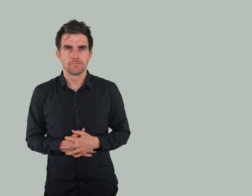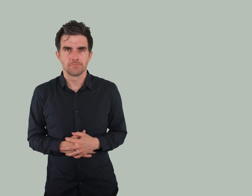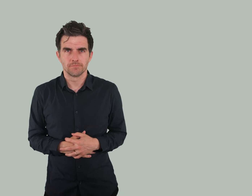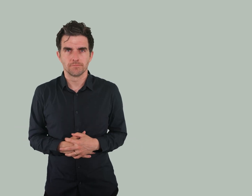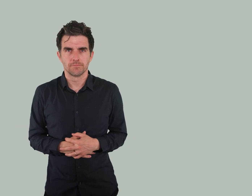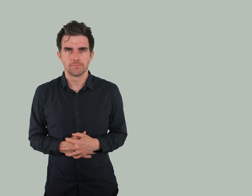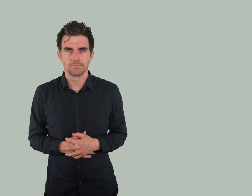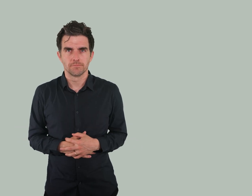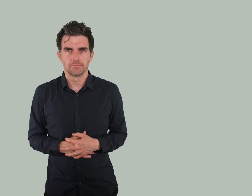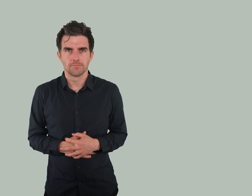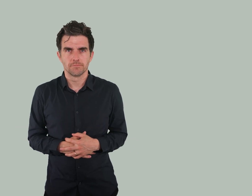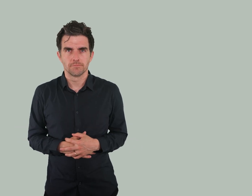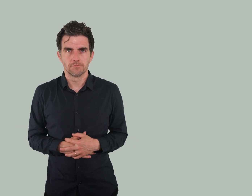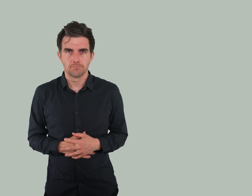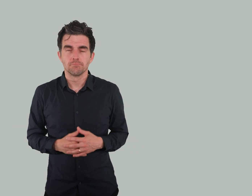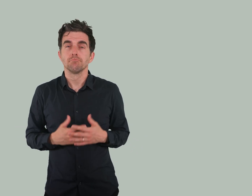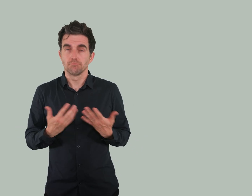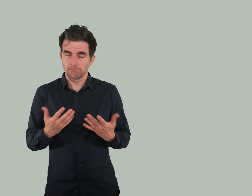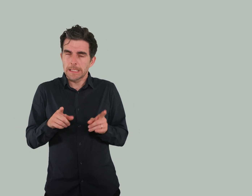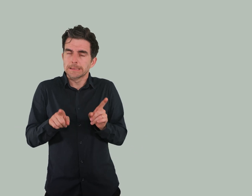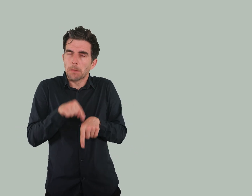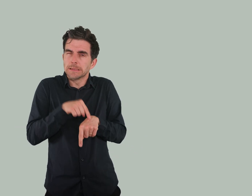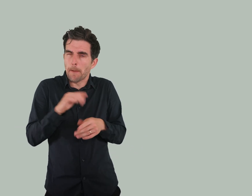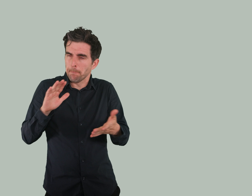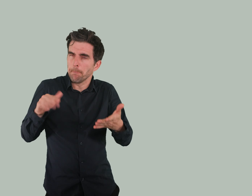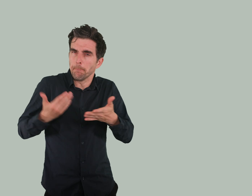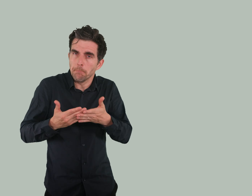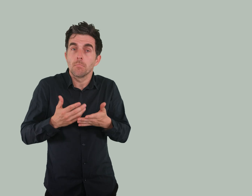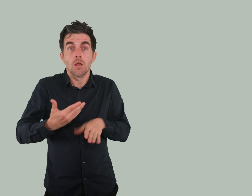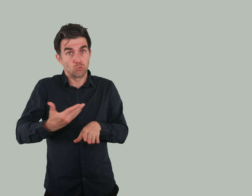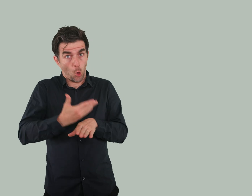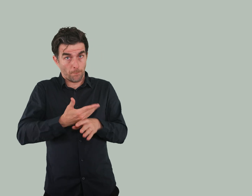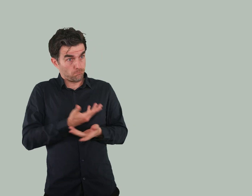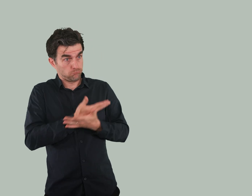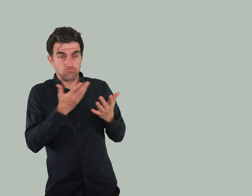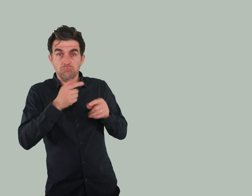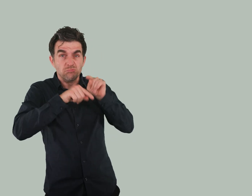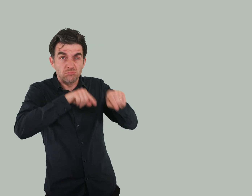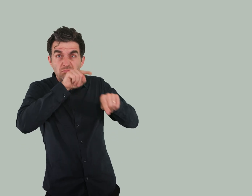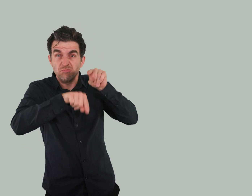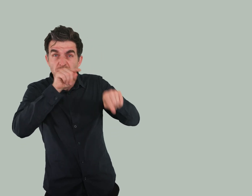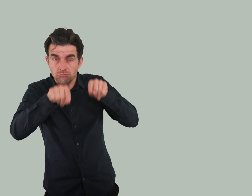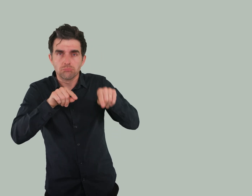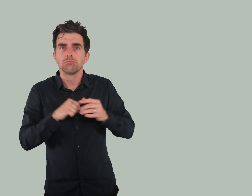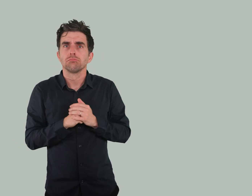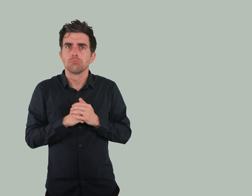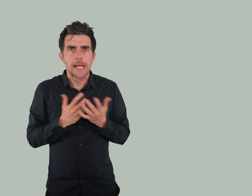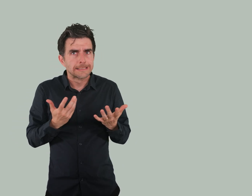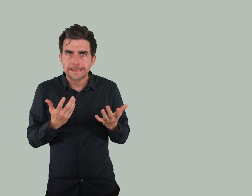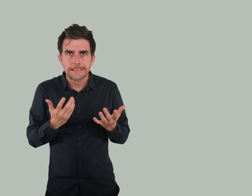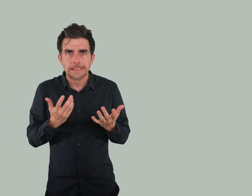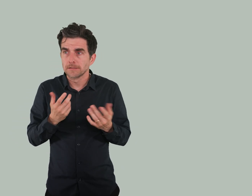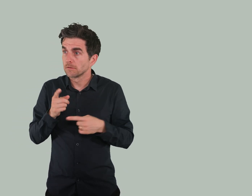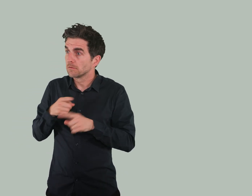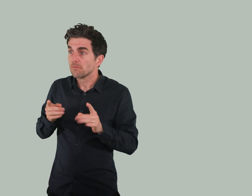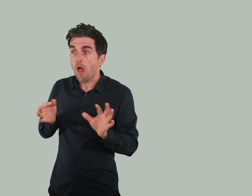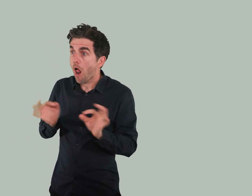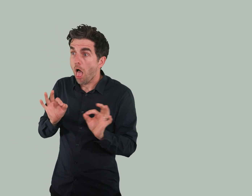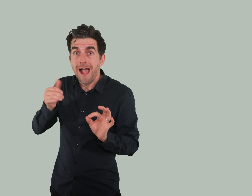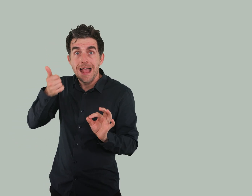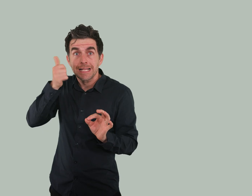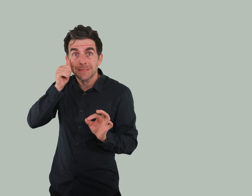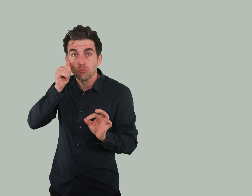239. At the same time, the jobs within these sectors have become less accessible